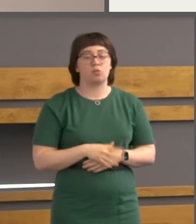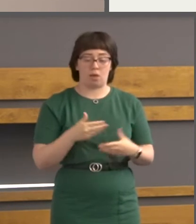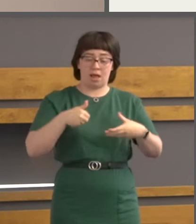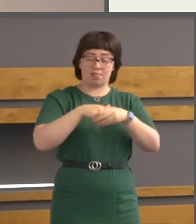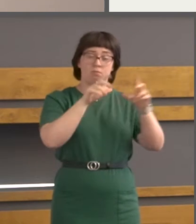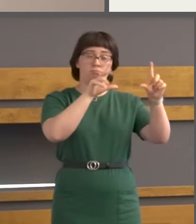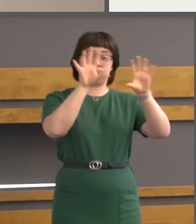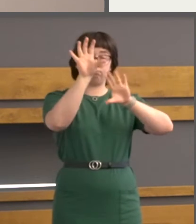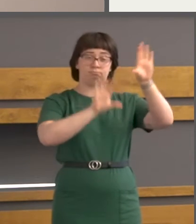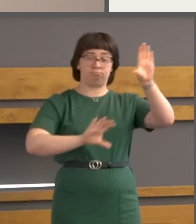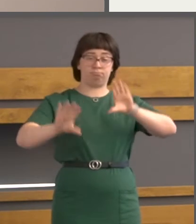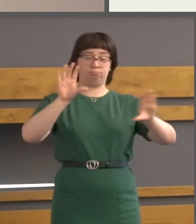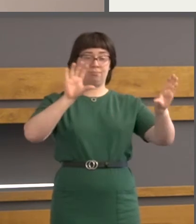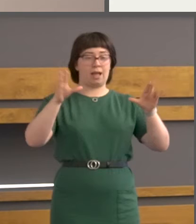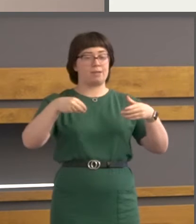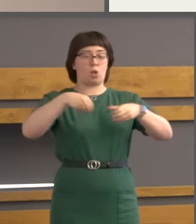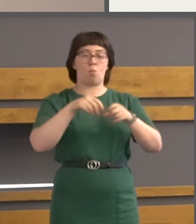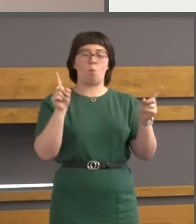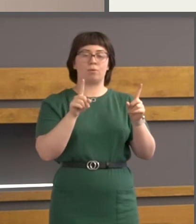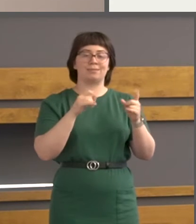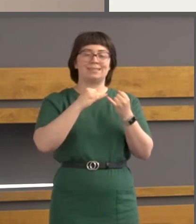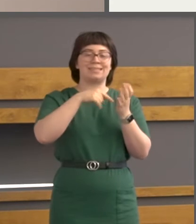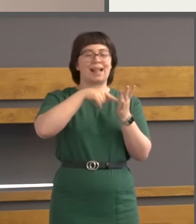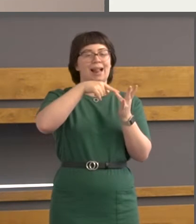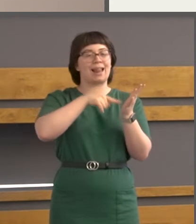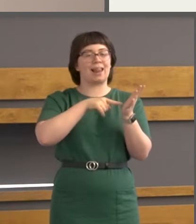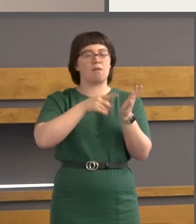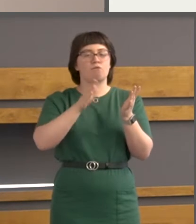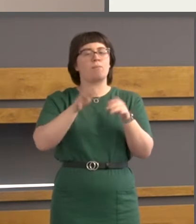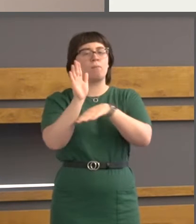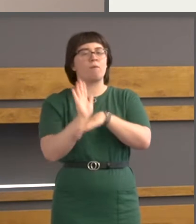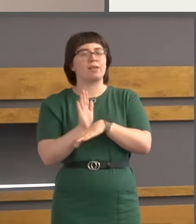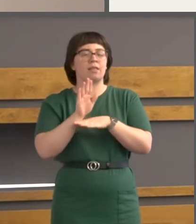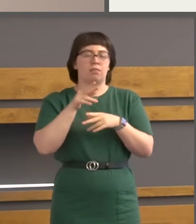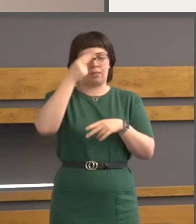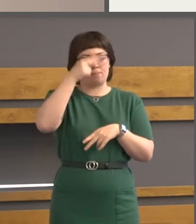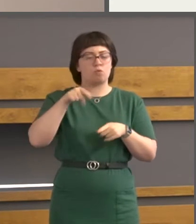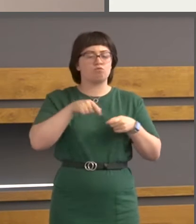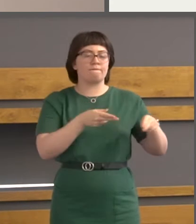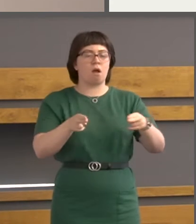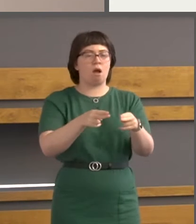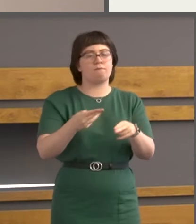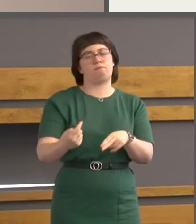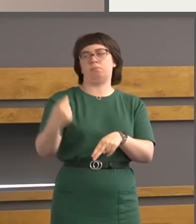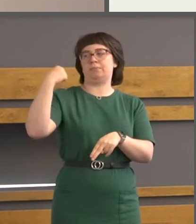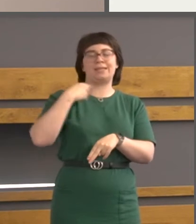I've also incorporated a still from the movie "The River" directed by Jean Renoir in the early 1950s,